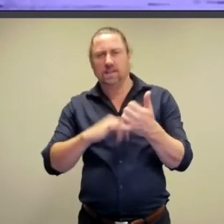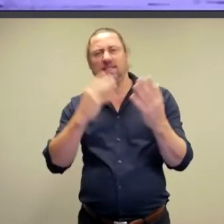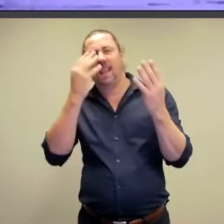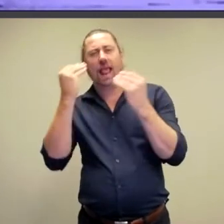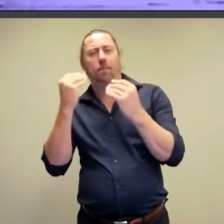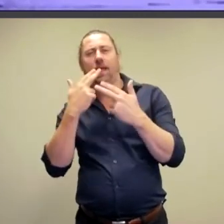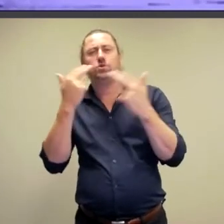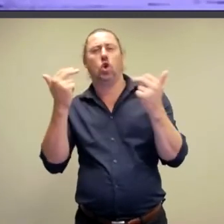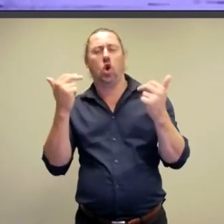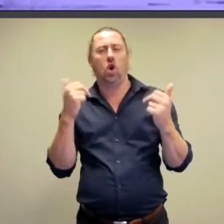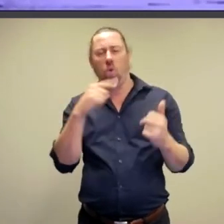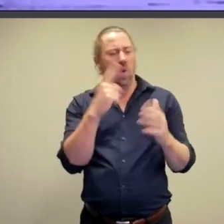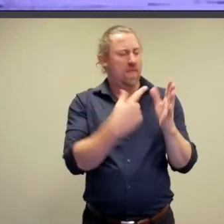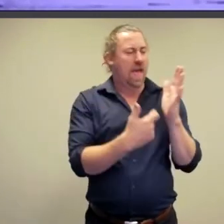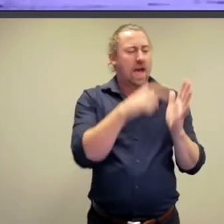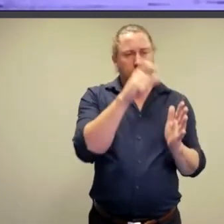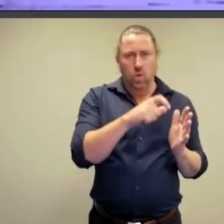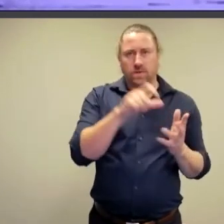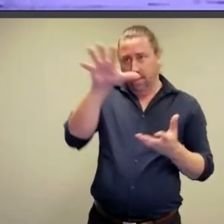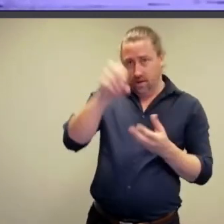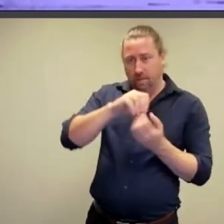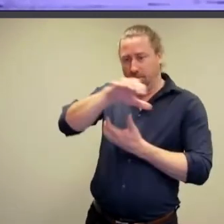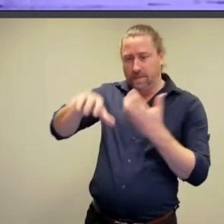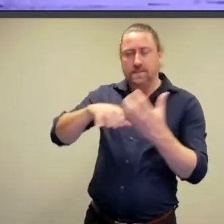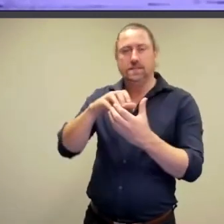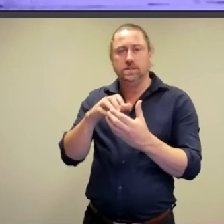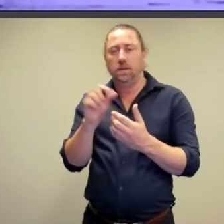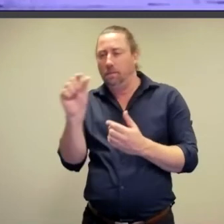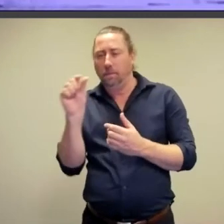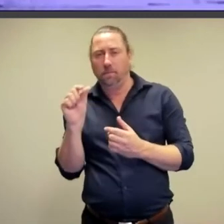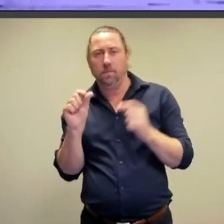collaged together